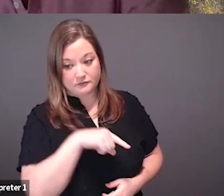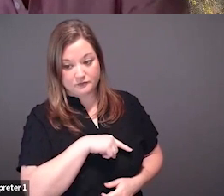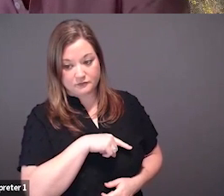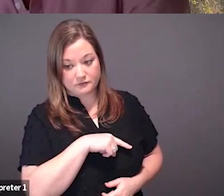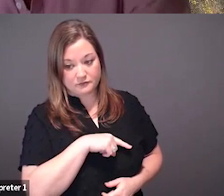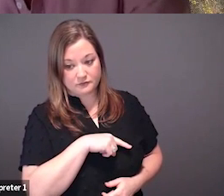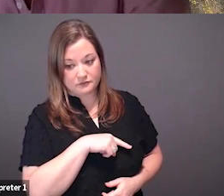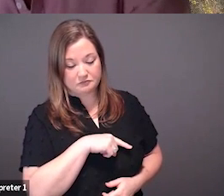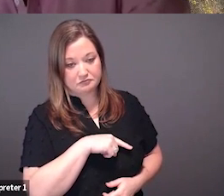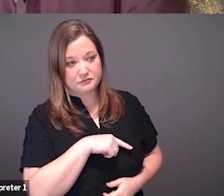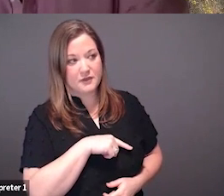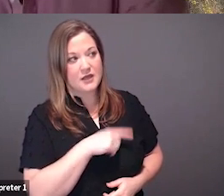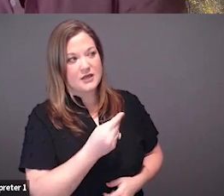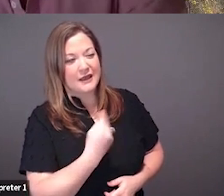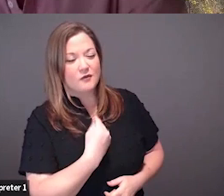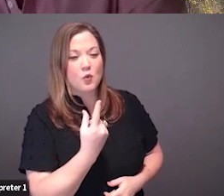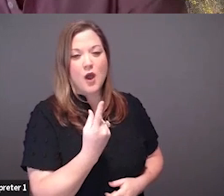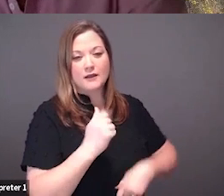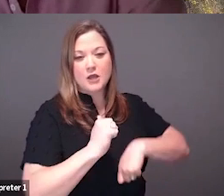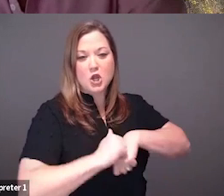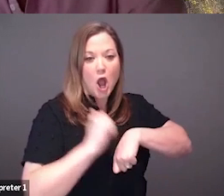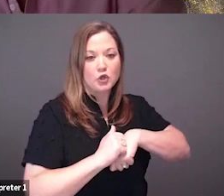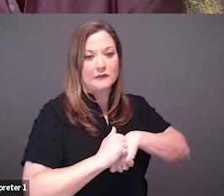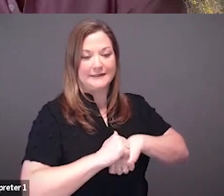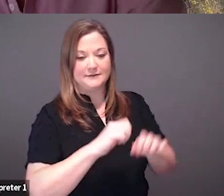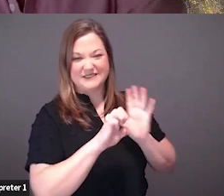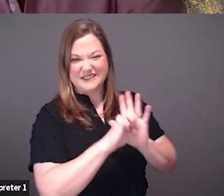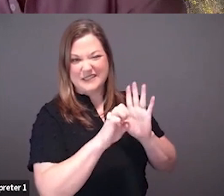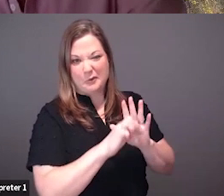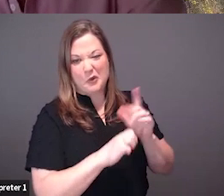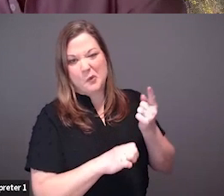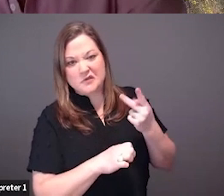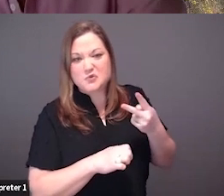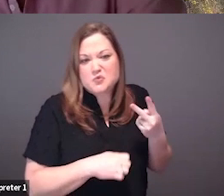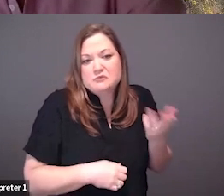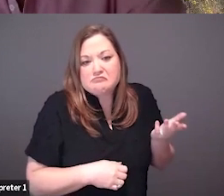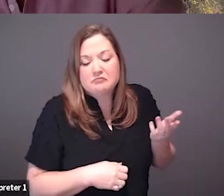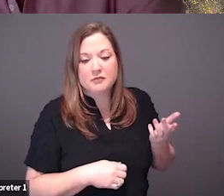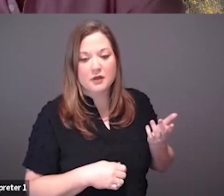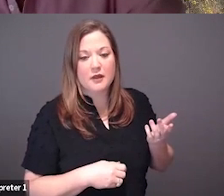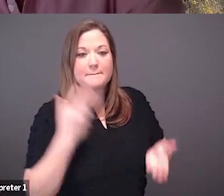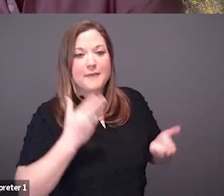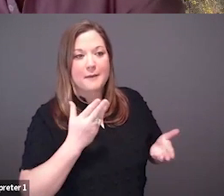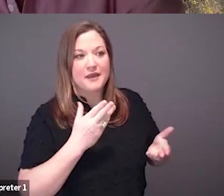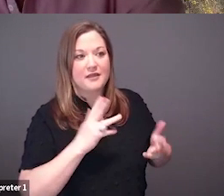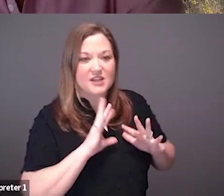or two concrete examples of maybe difficulties that you ran into with making